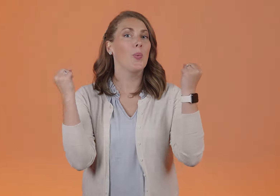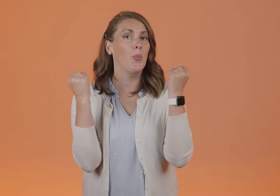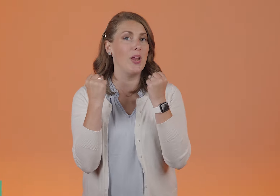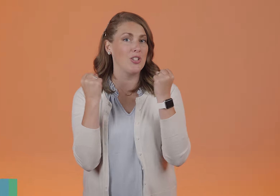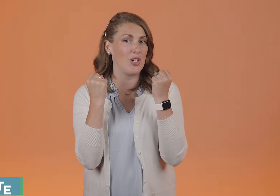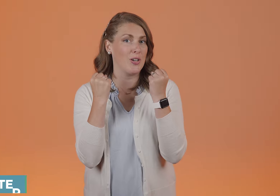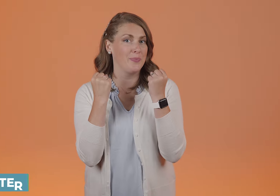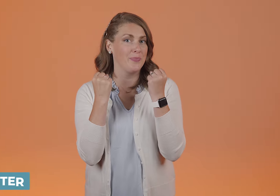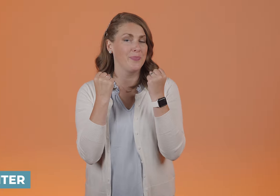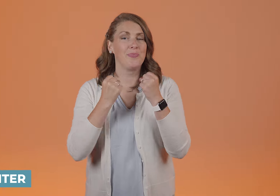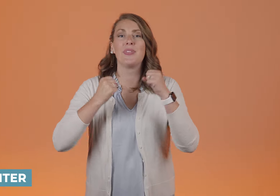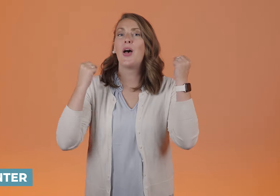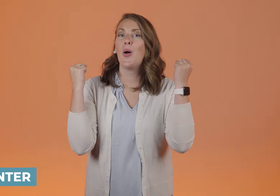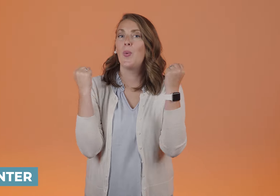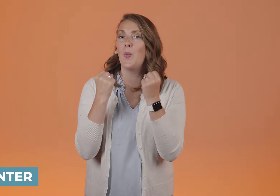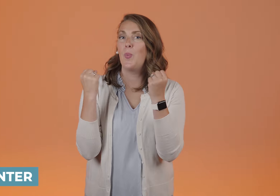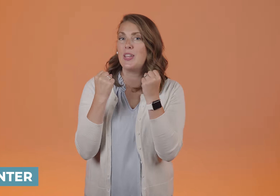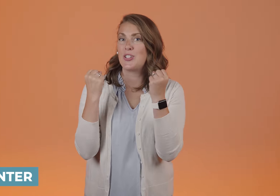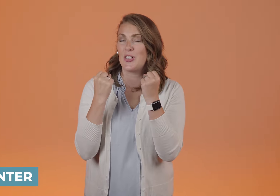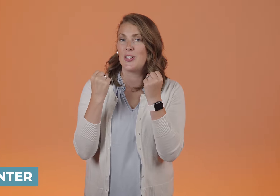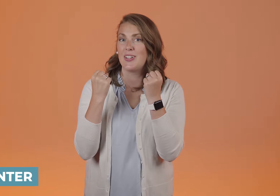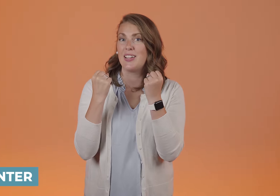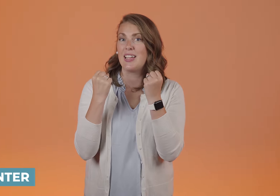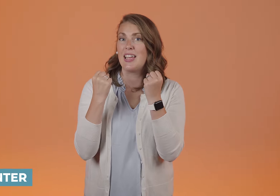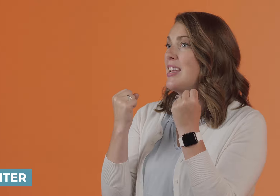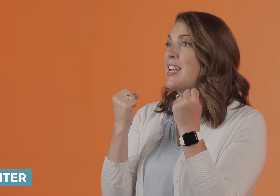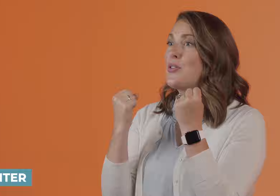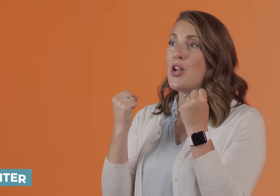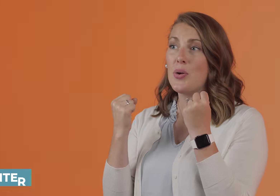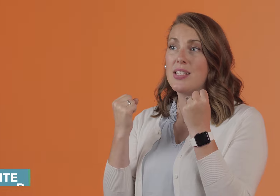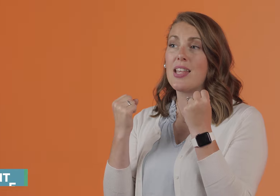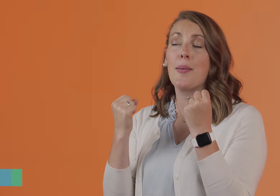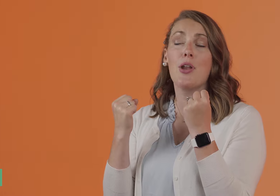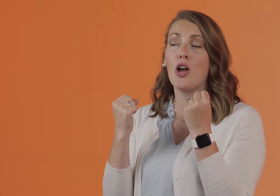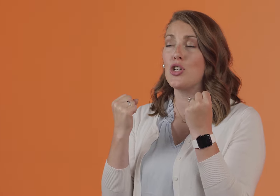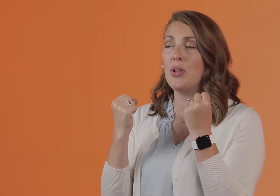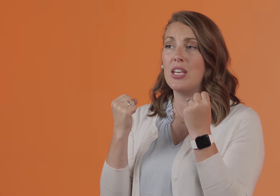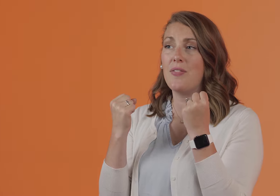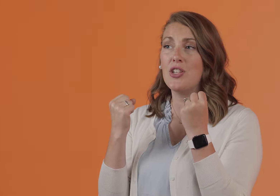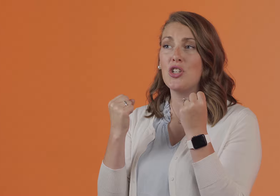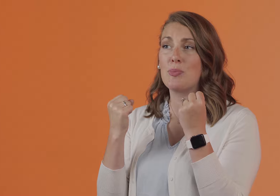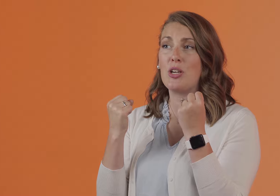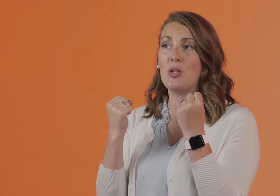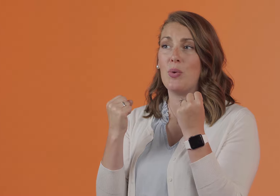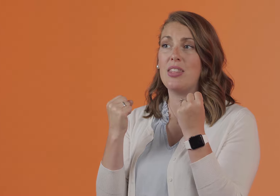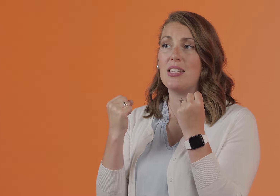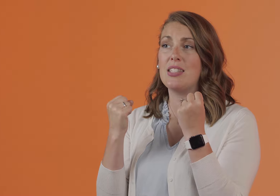Winter. Now notice I'm not showing any facial expression with this,